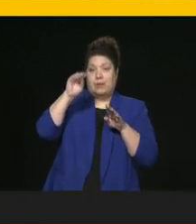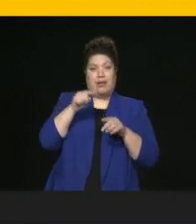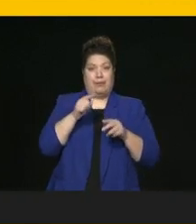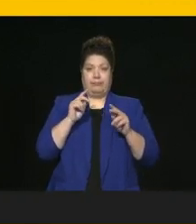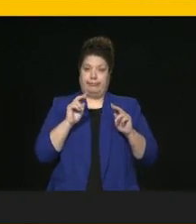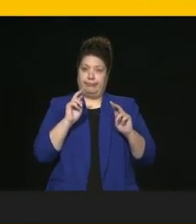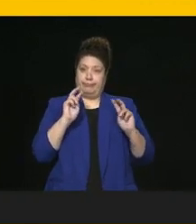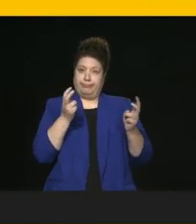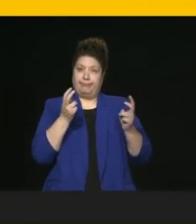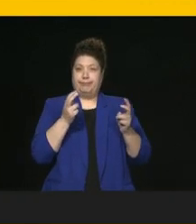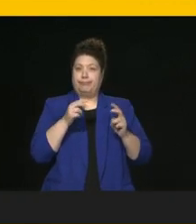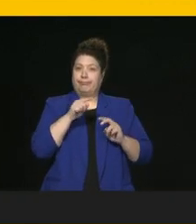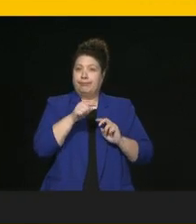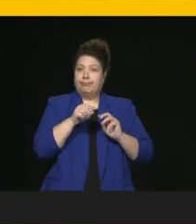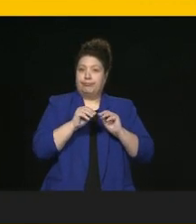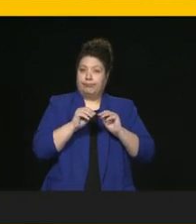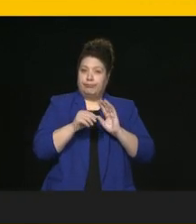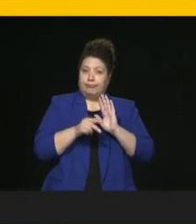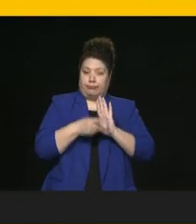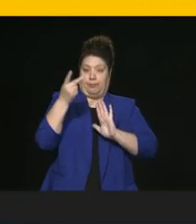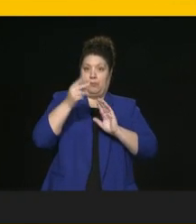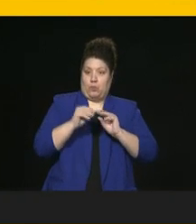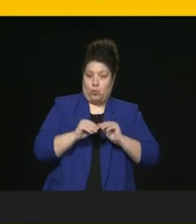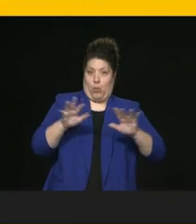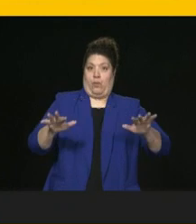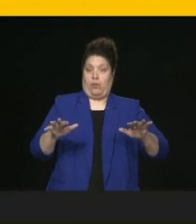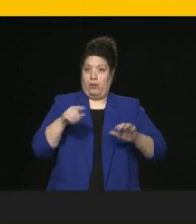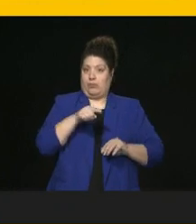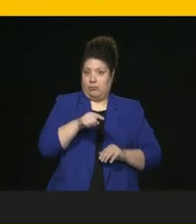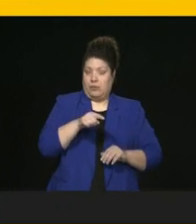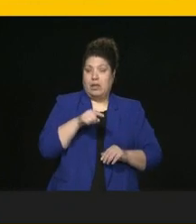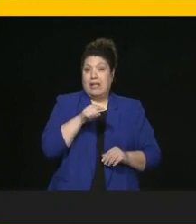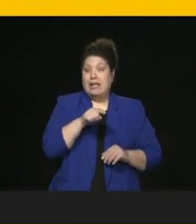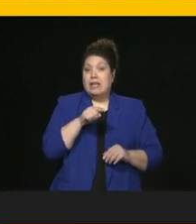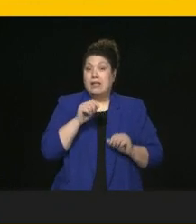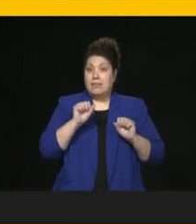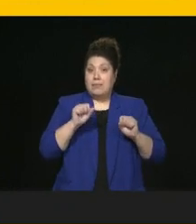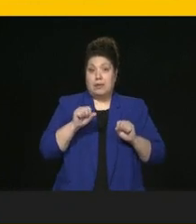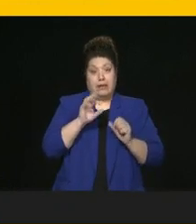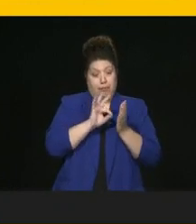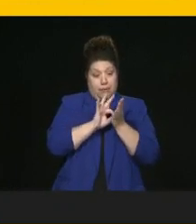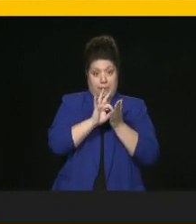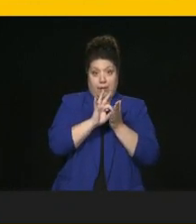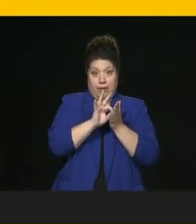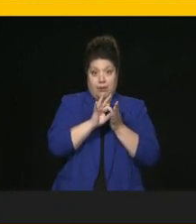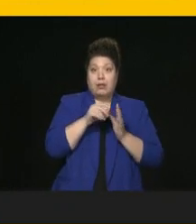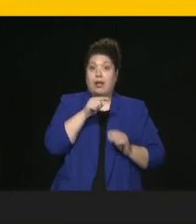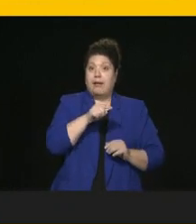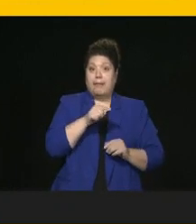THIS TYPE OF INCREASE IS REFERRED TO AS EXPONENTIAL GROWTH.